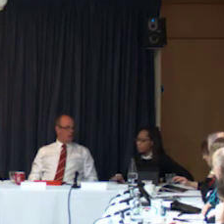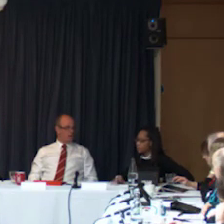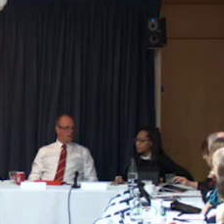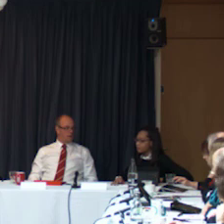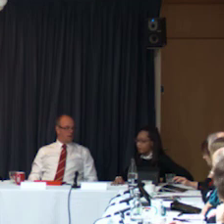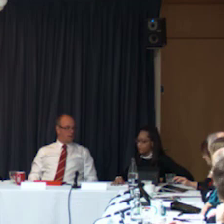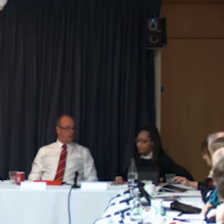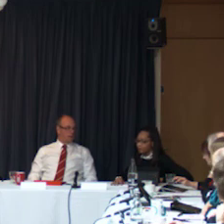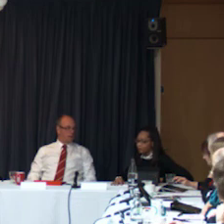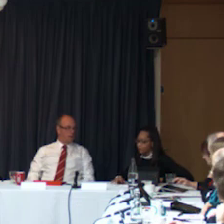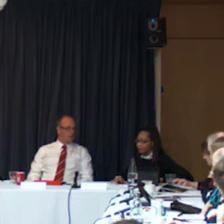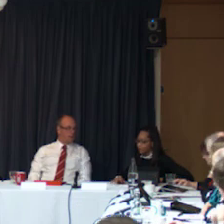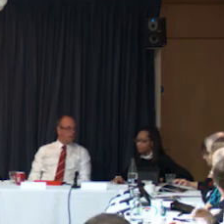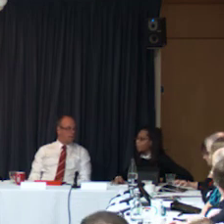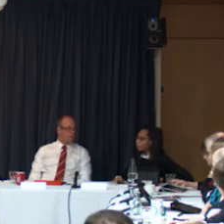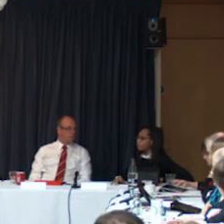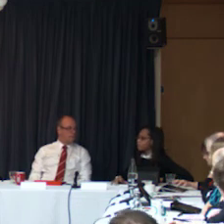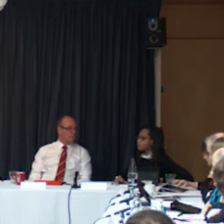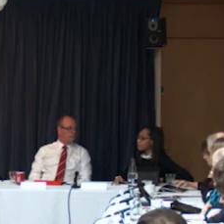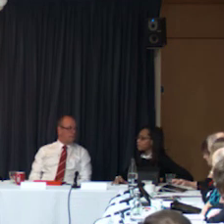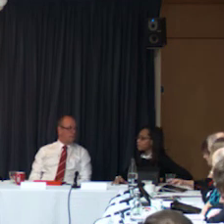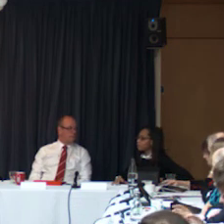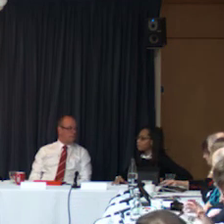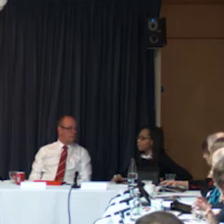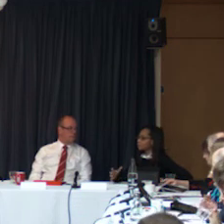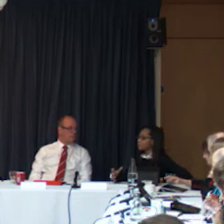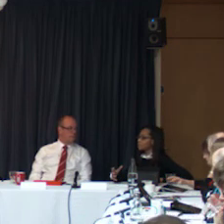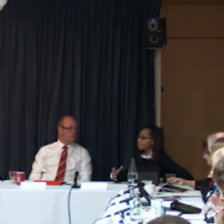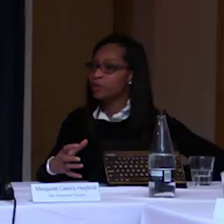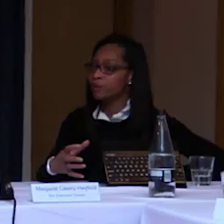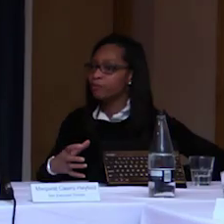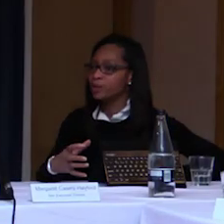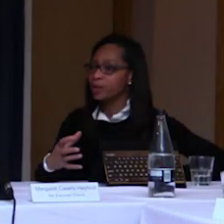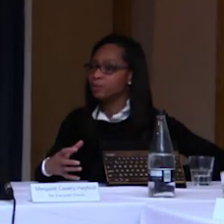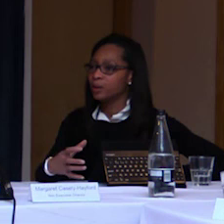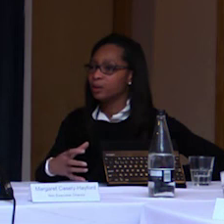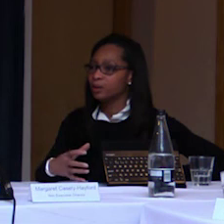that is I am hoping that the Citizens' Assembly has a forum for young people and children